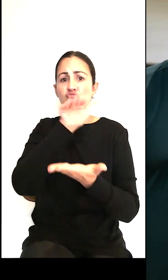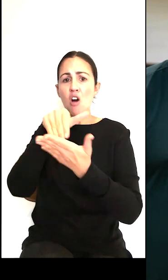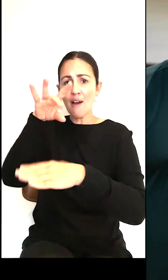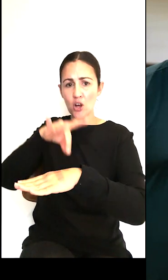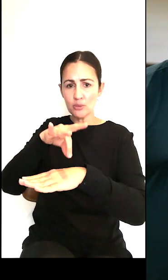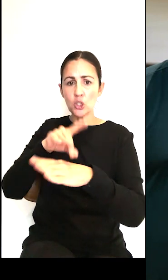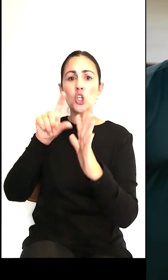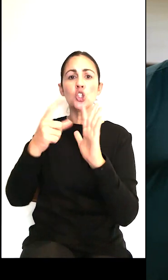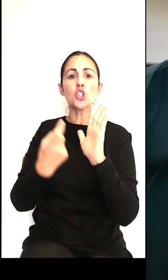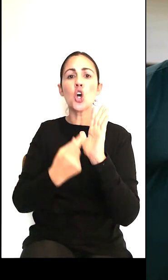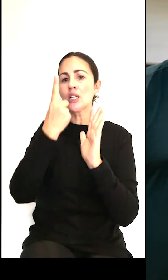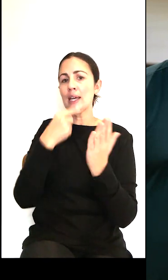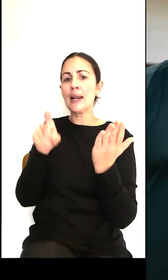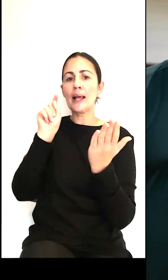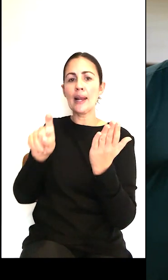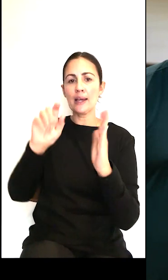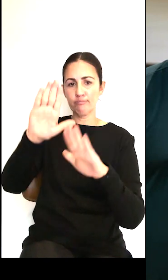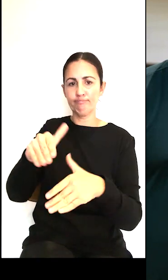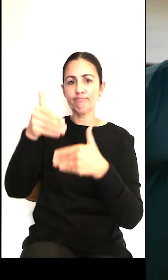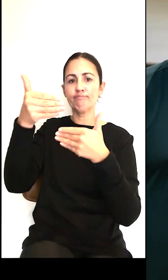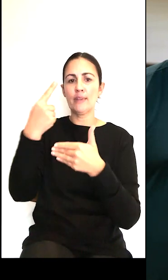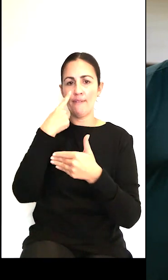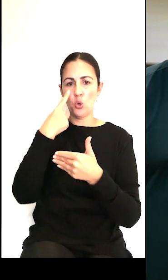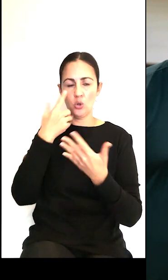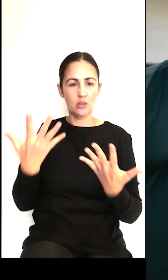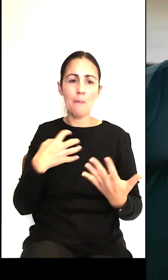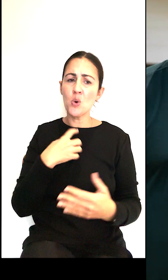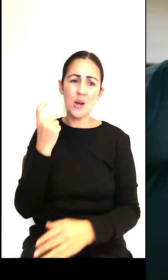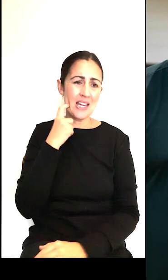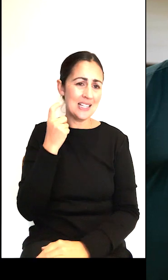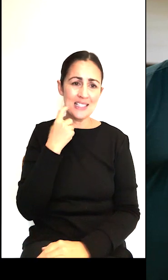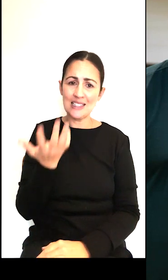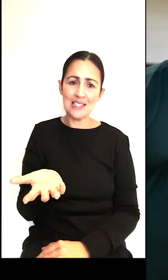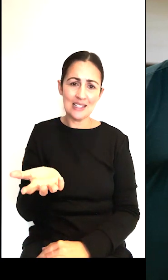see if there is one there. Likewise for for yourself or or as the carer,